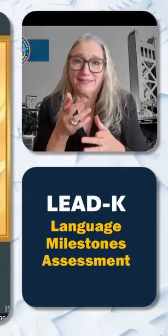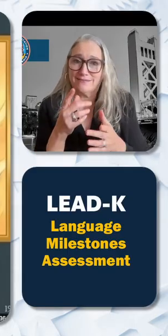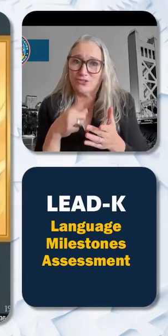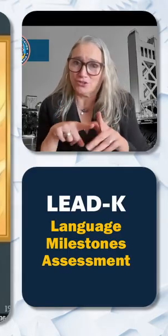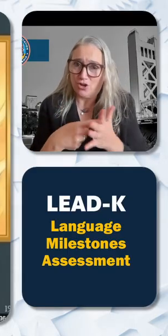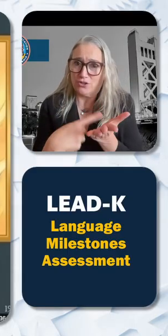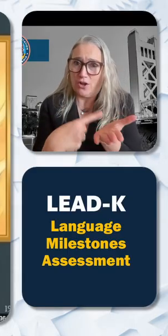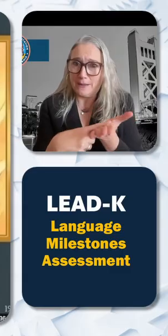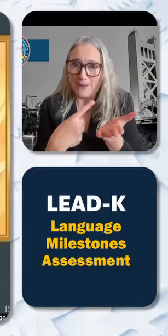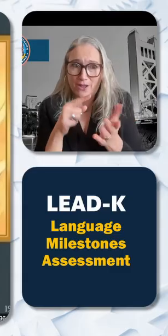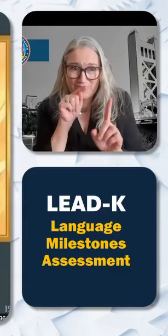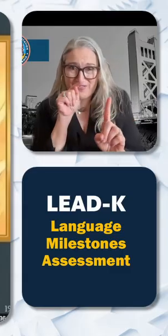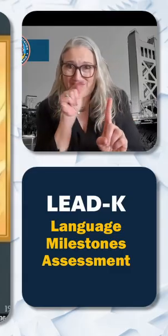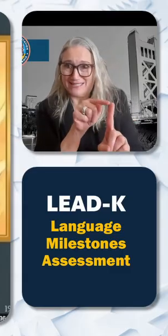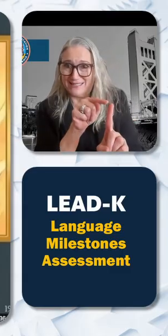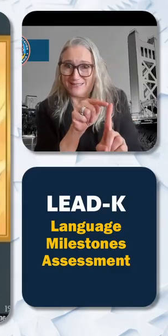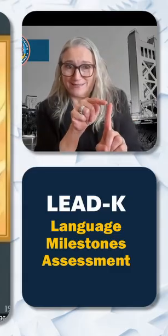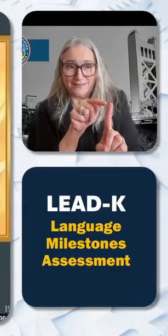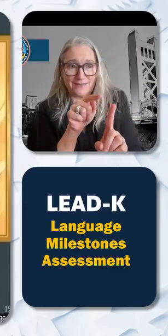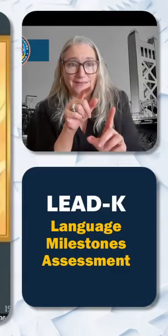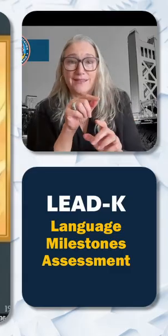Maybe from the early start teacher or the special ed teacher,